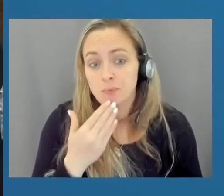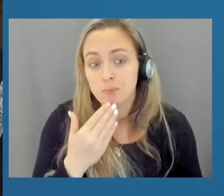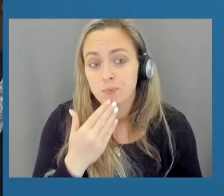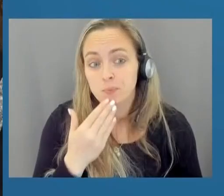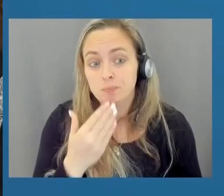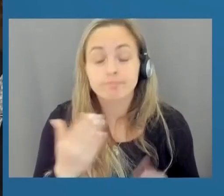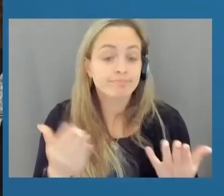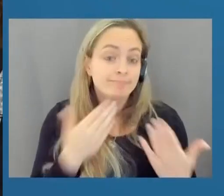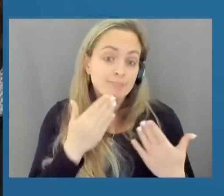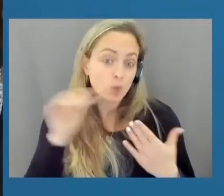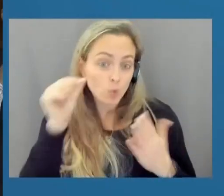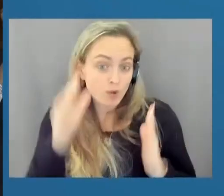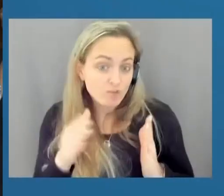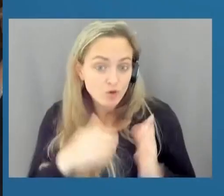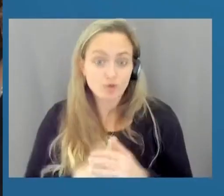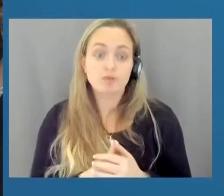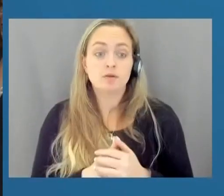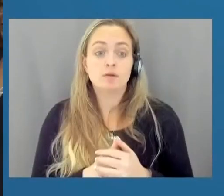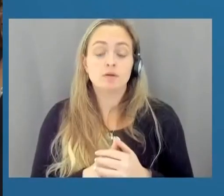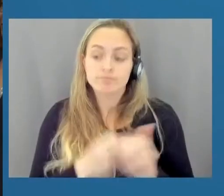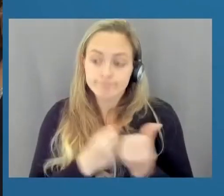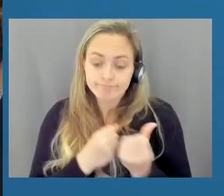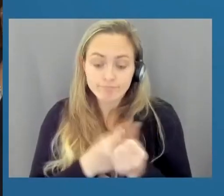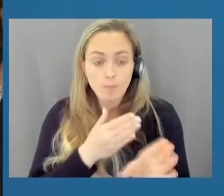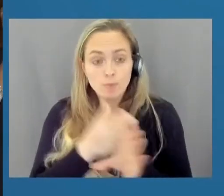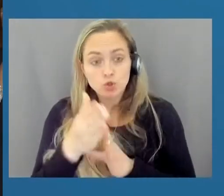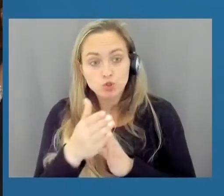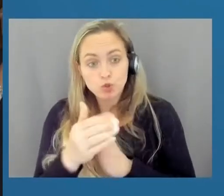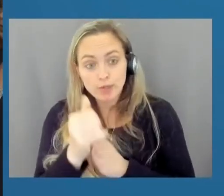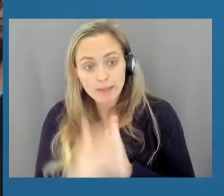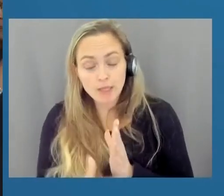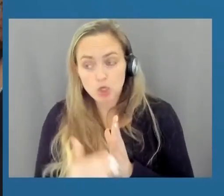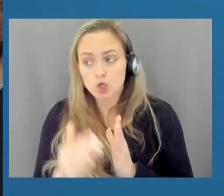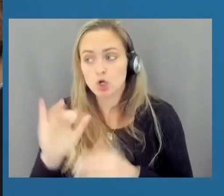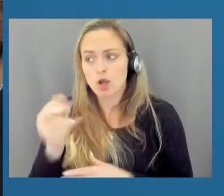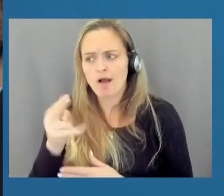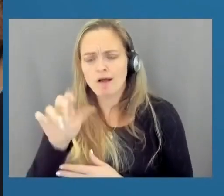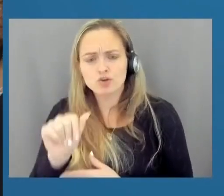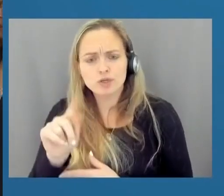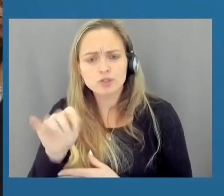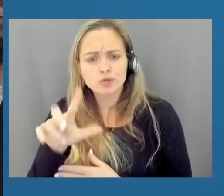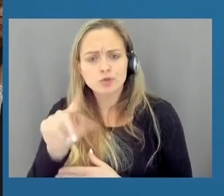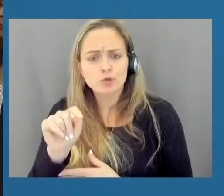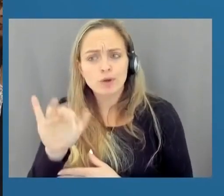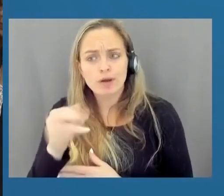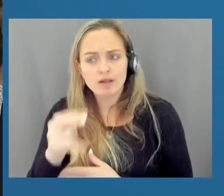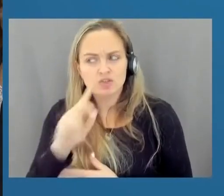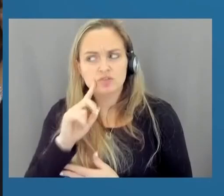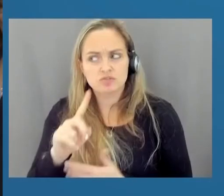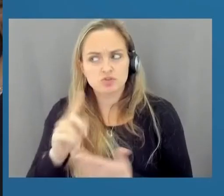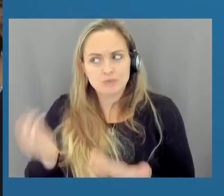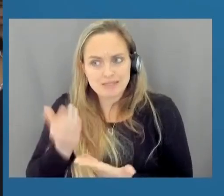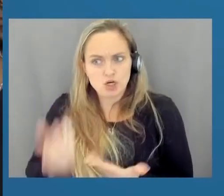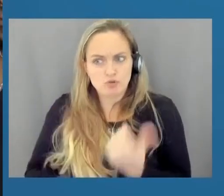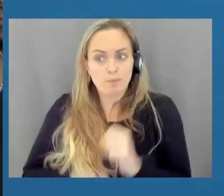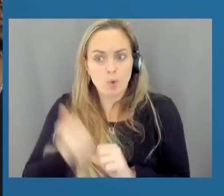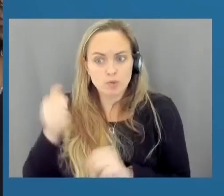Governor Hokle on behalf of Majority Leader Andrew Stewart Cousins, who I know was in this room with you for much of the afternoon, uh, trying to finish up the budget.